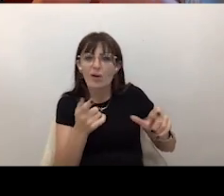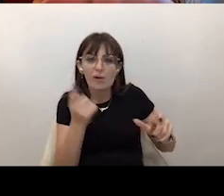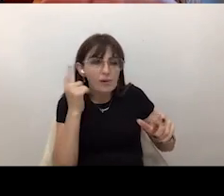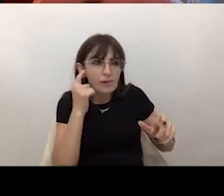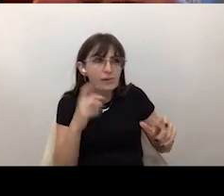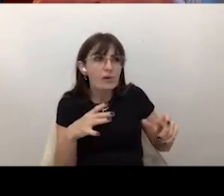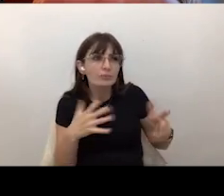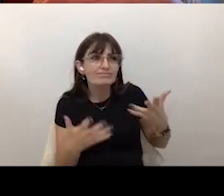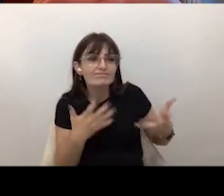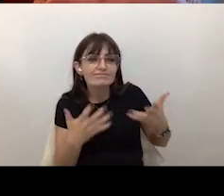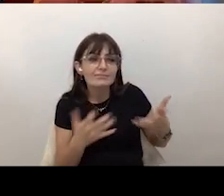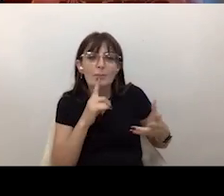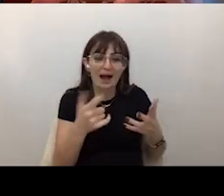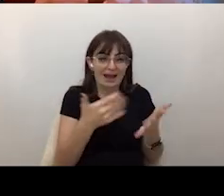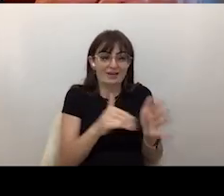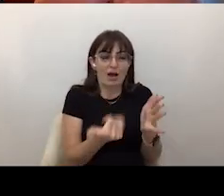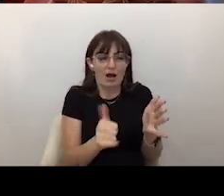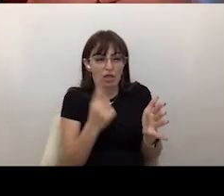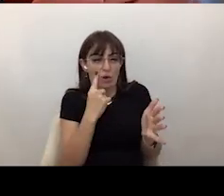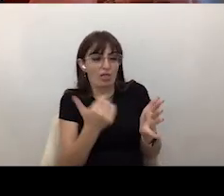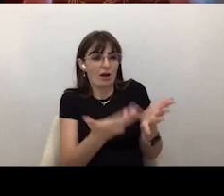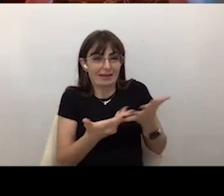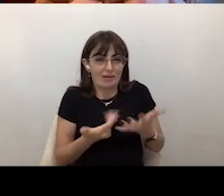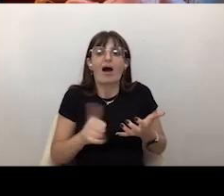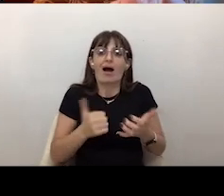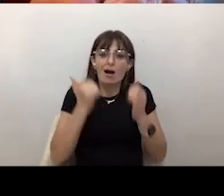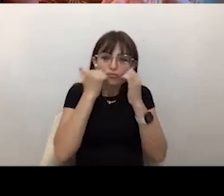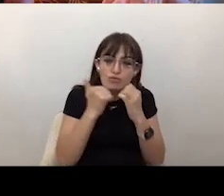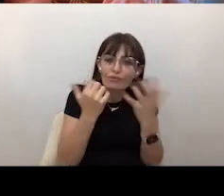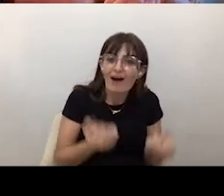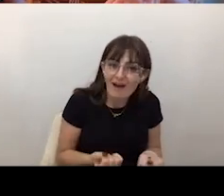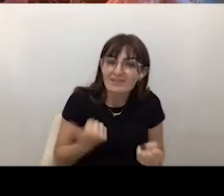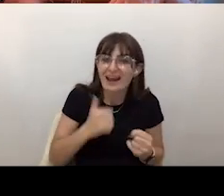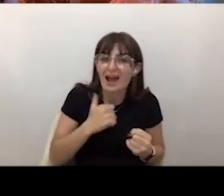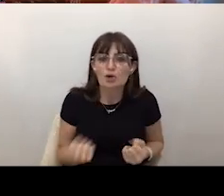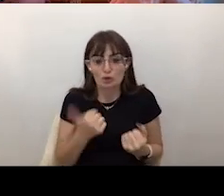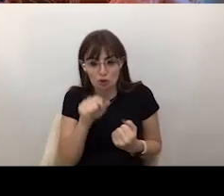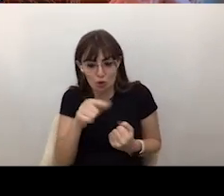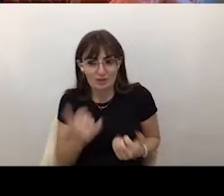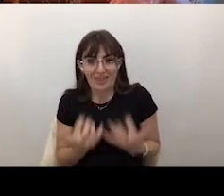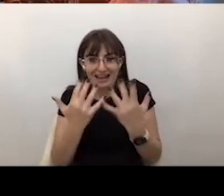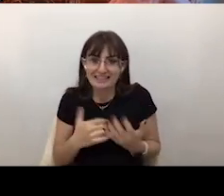provided you with that evidence. You want to use that data to actually build stronger relationships